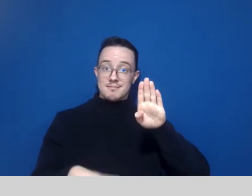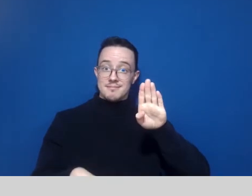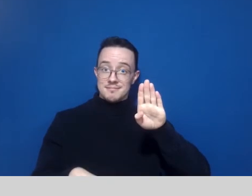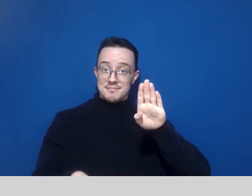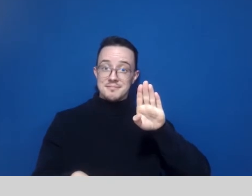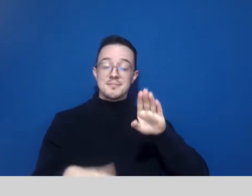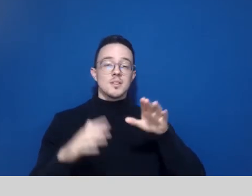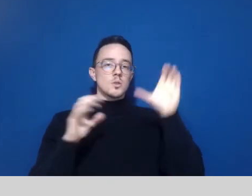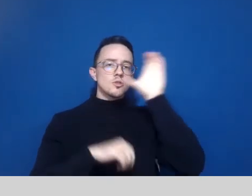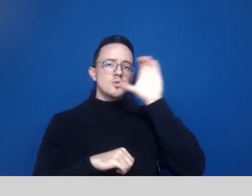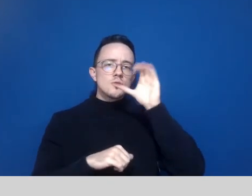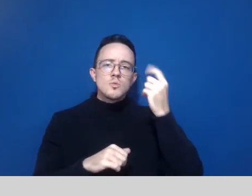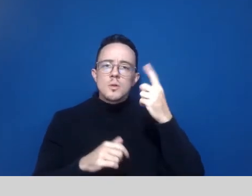so I can search these in one place,